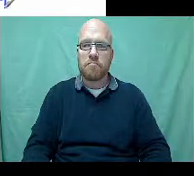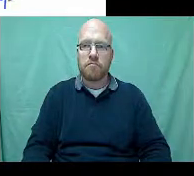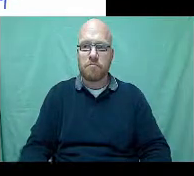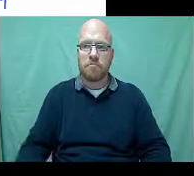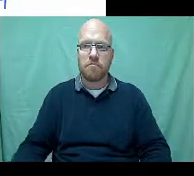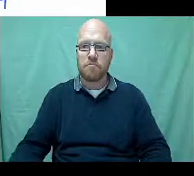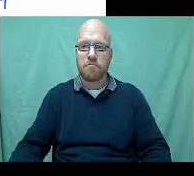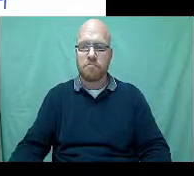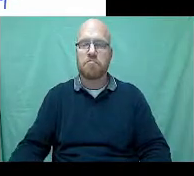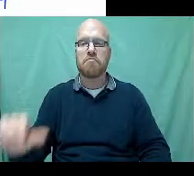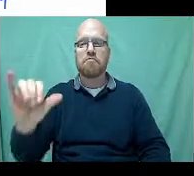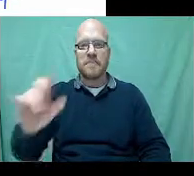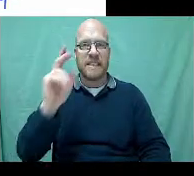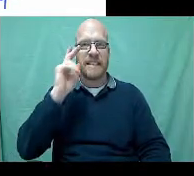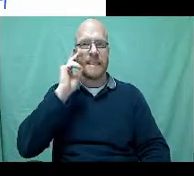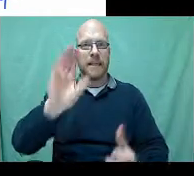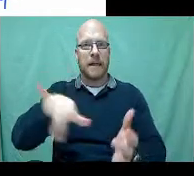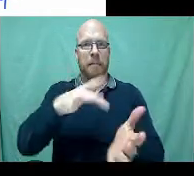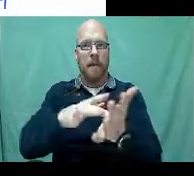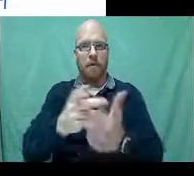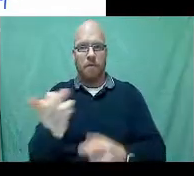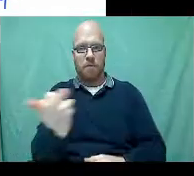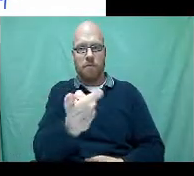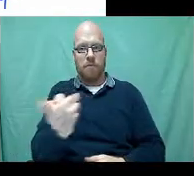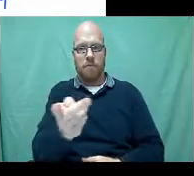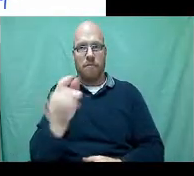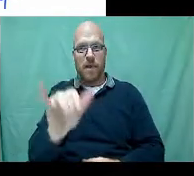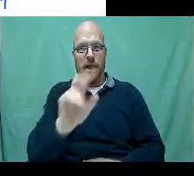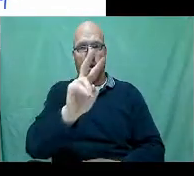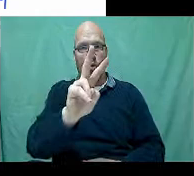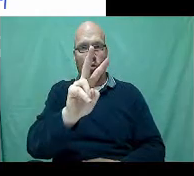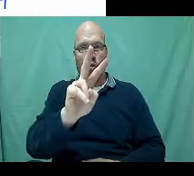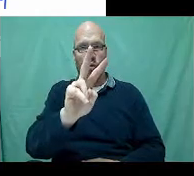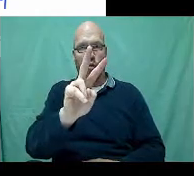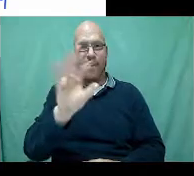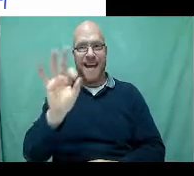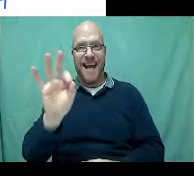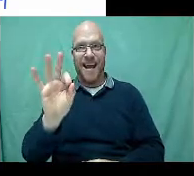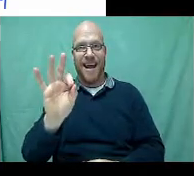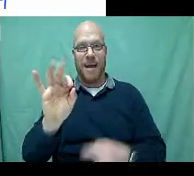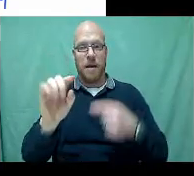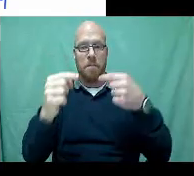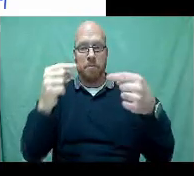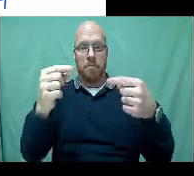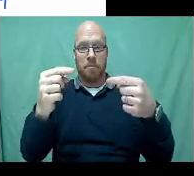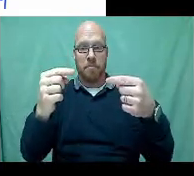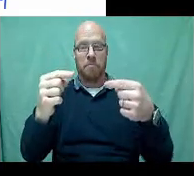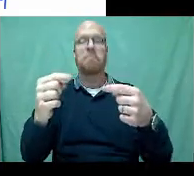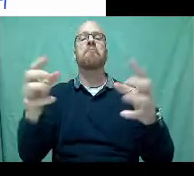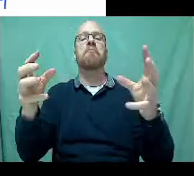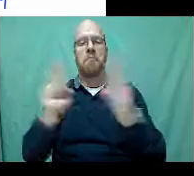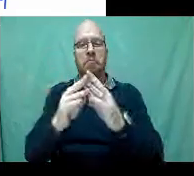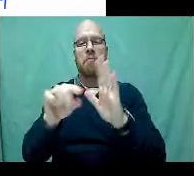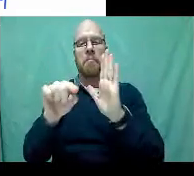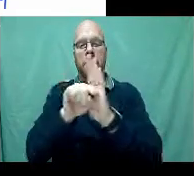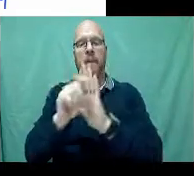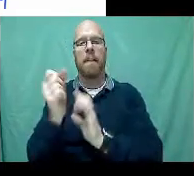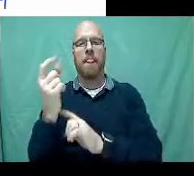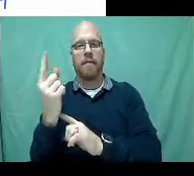So, our middle pair, negative 2 and negative 9, they do add or combine to be negative 11.